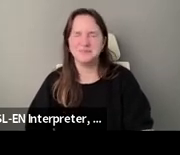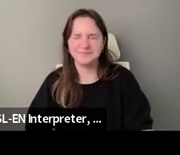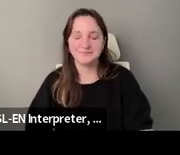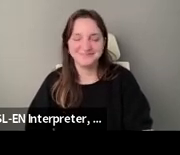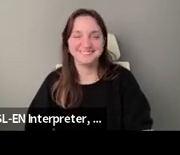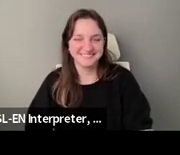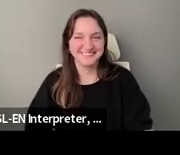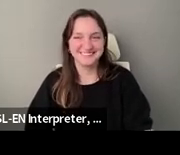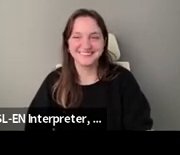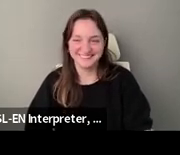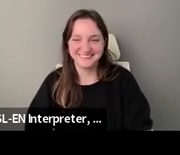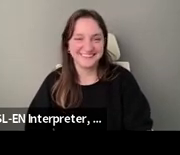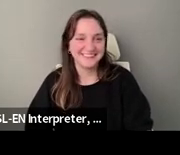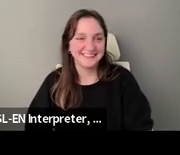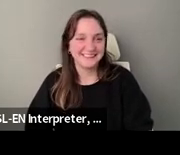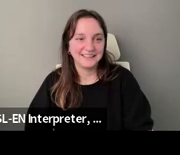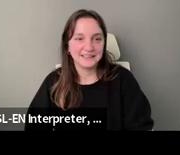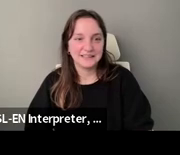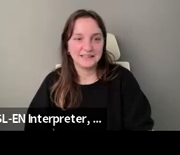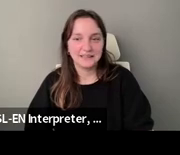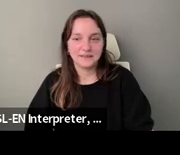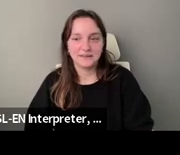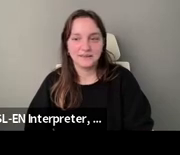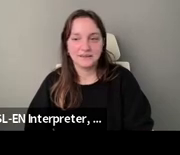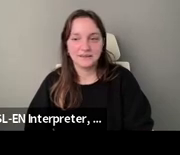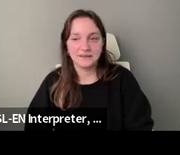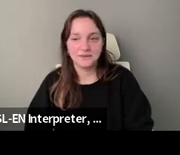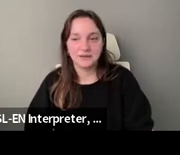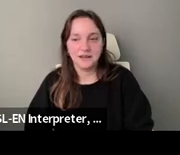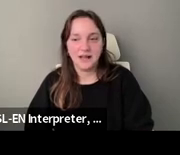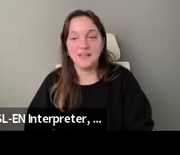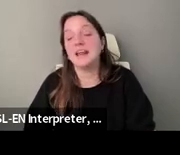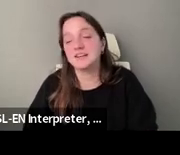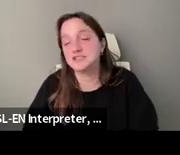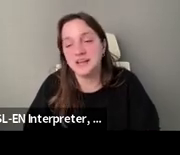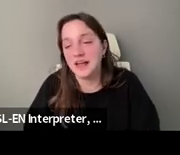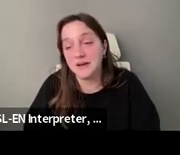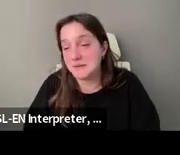Next slide. And then actually, Elham, I'm sorry, I can't stop without